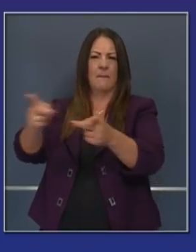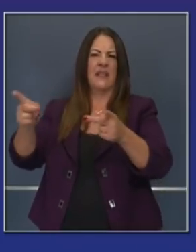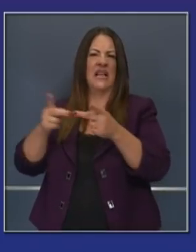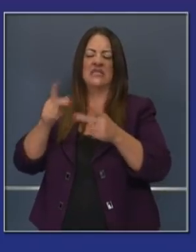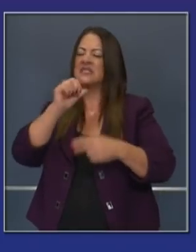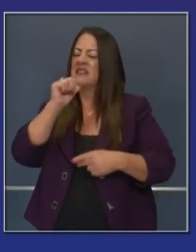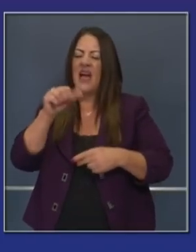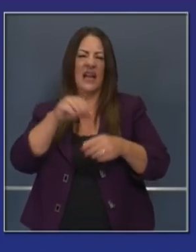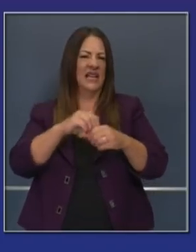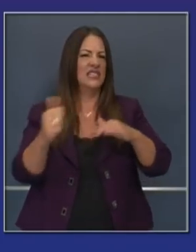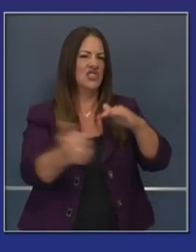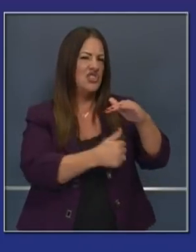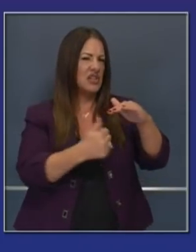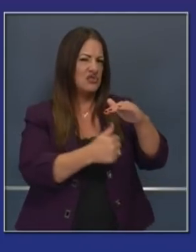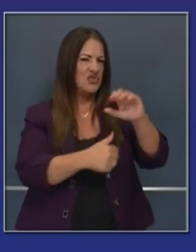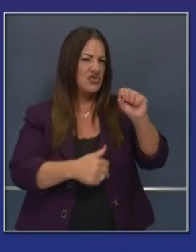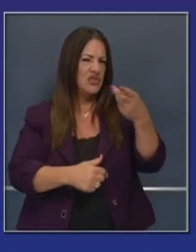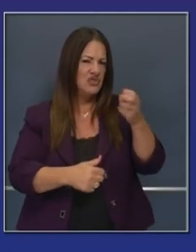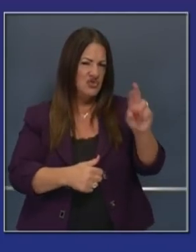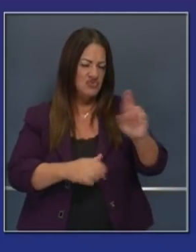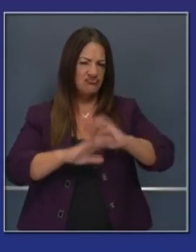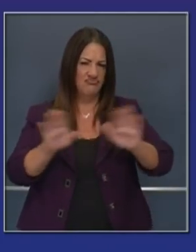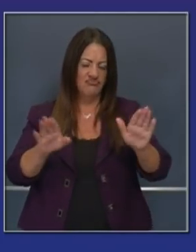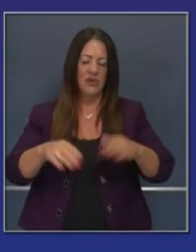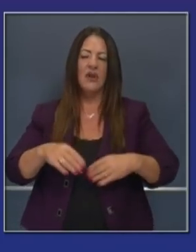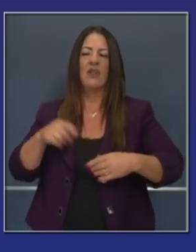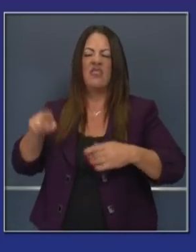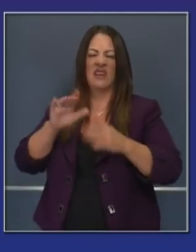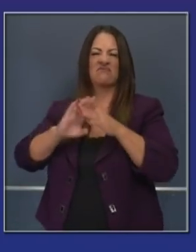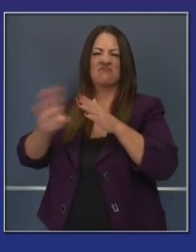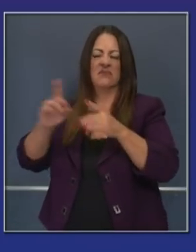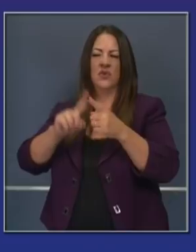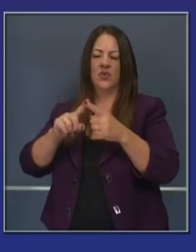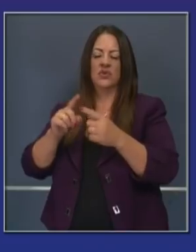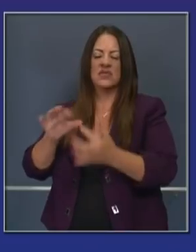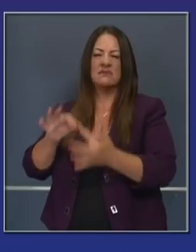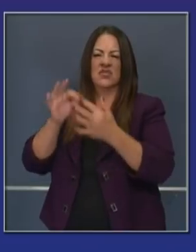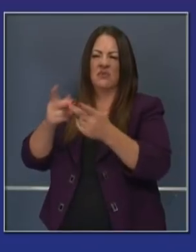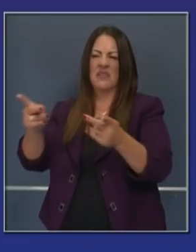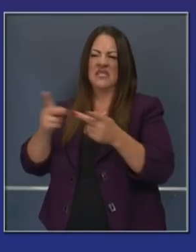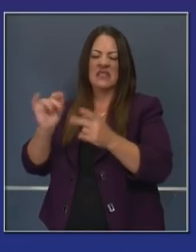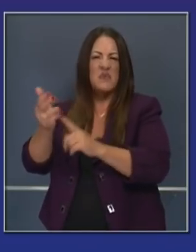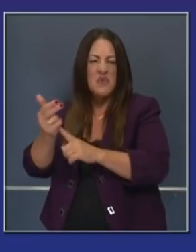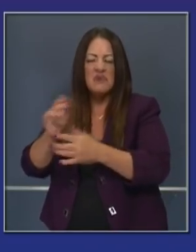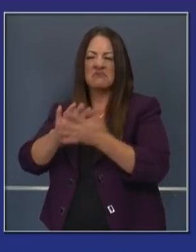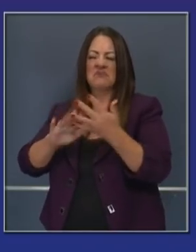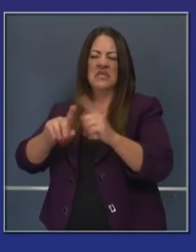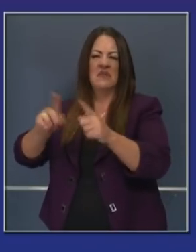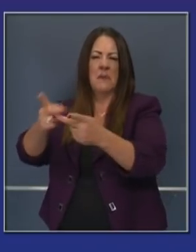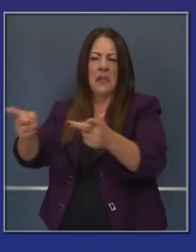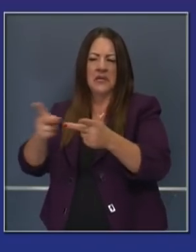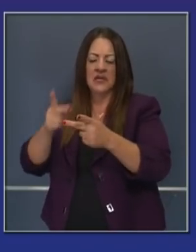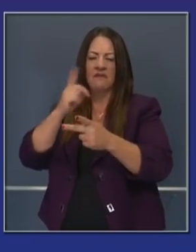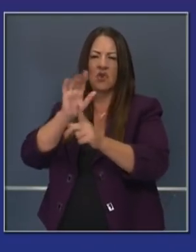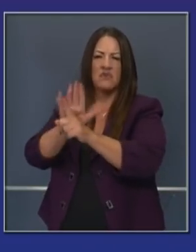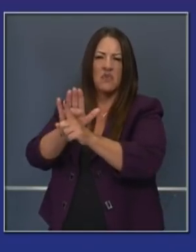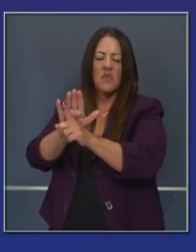EVACUATED IN THE STATE. MOST OF THOSE ARE IN SHELTER ITS PURSUANT TO THE CORONAVIRUS PROTOCOLS.